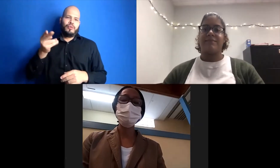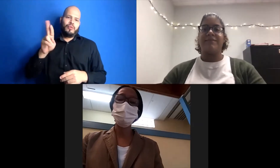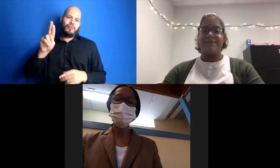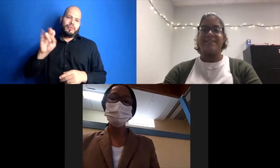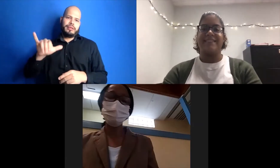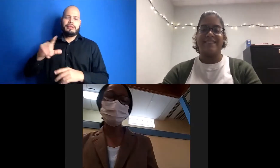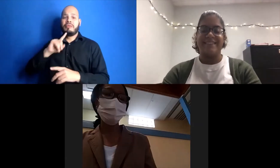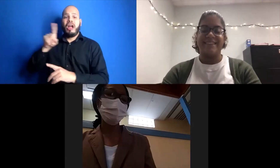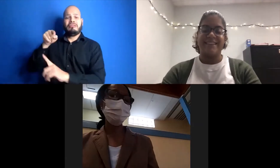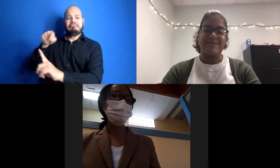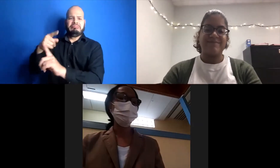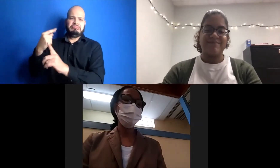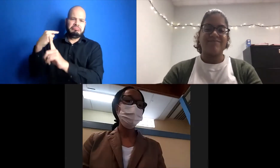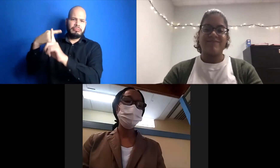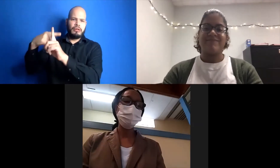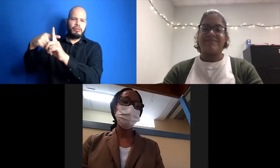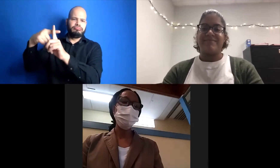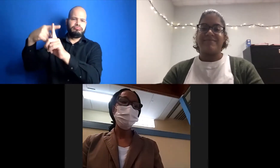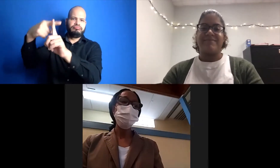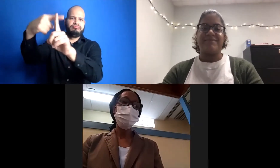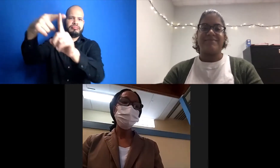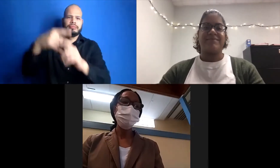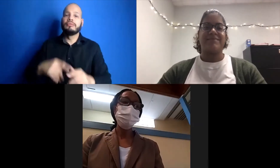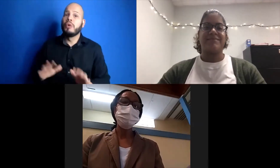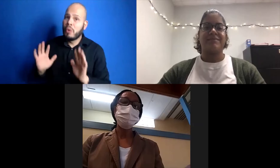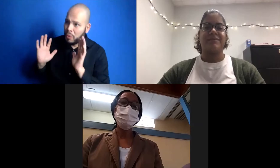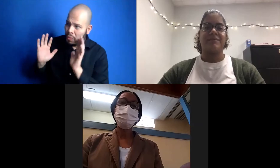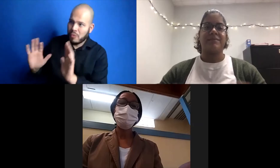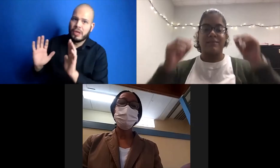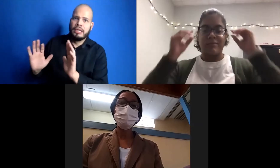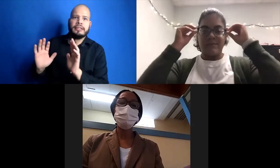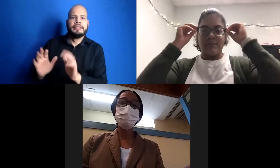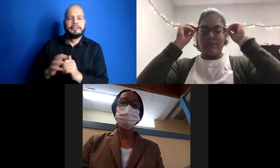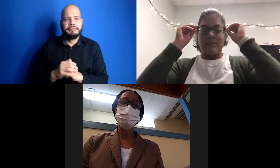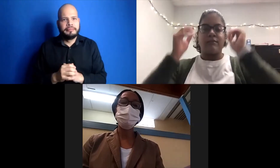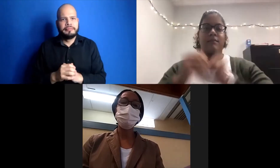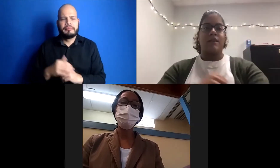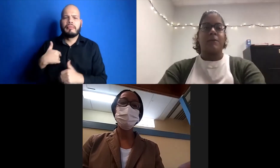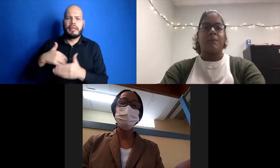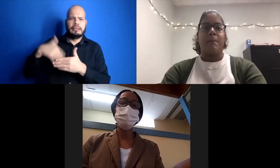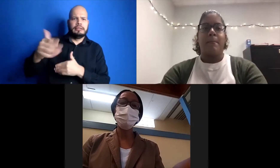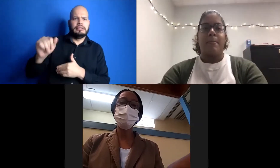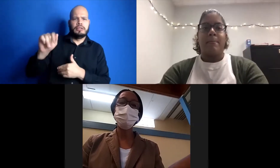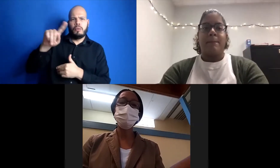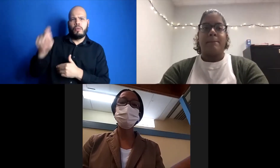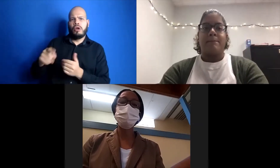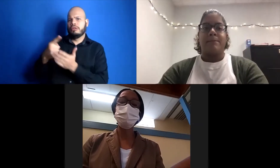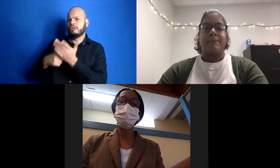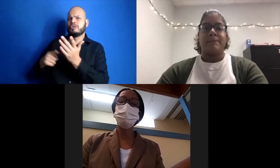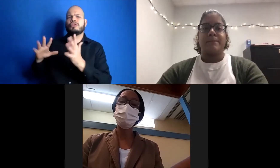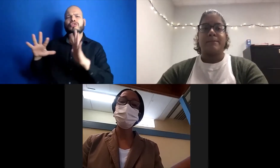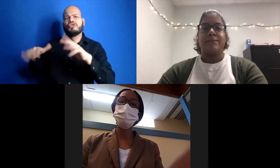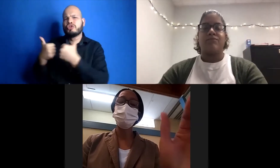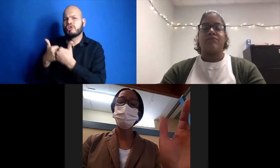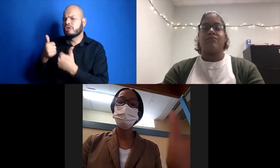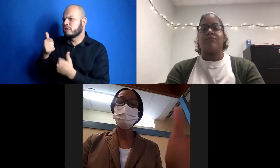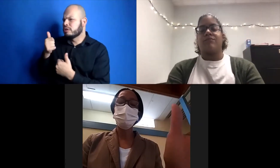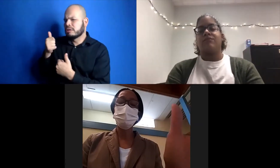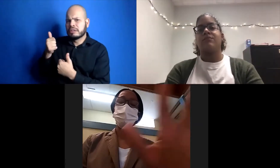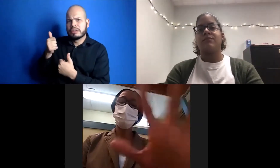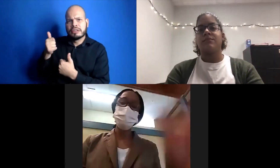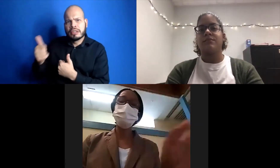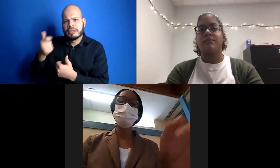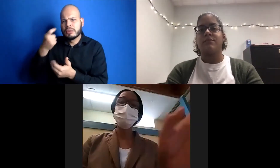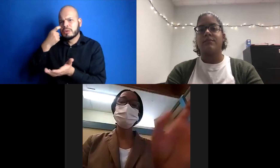that's amazing um what are the biggest challenges you have noticed in the in your community the